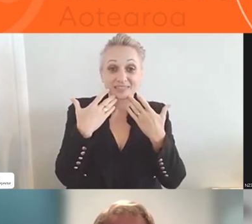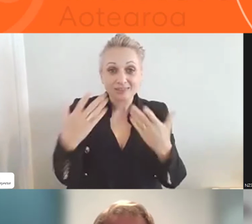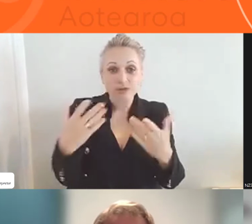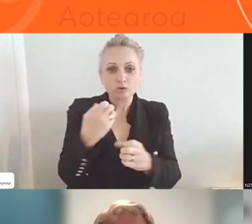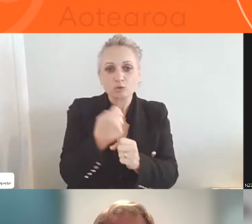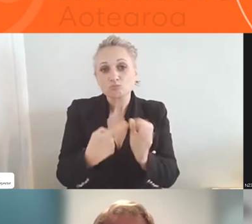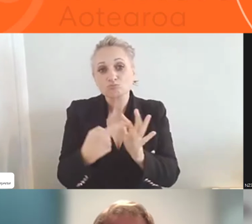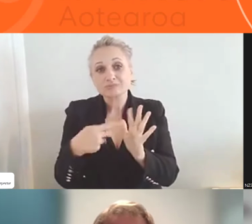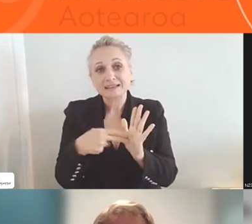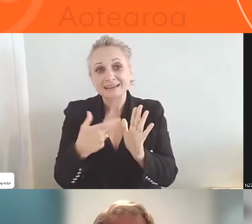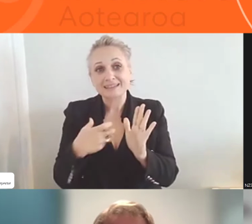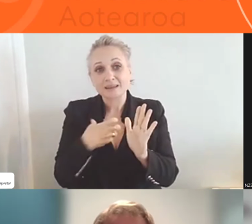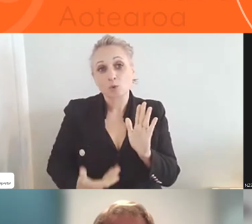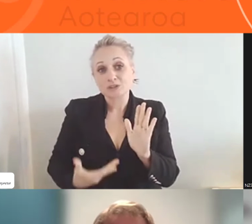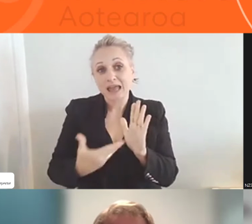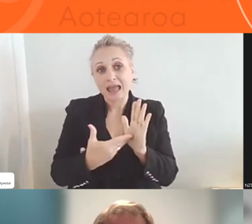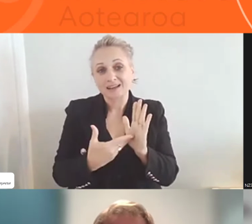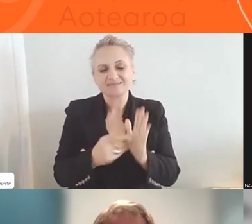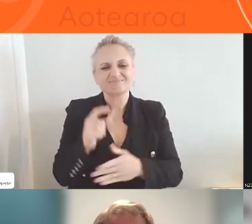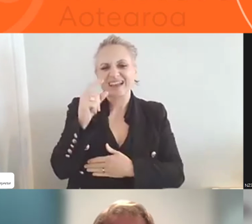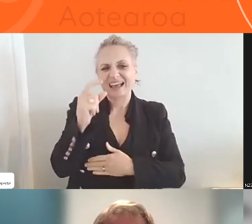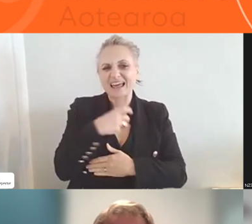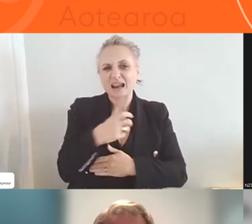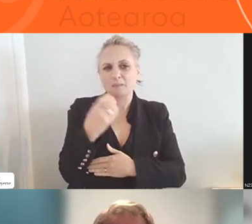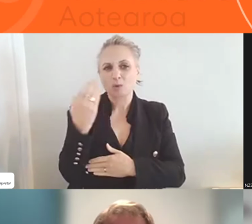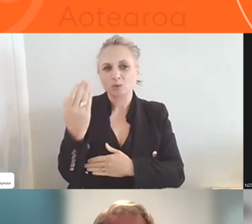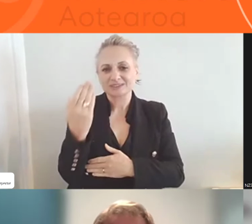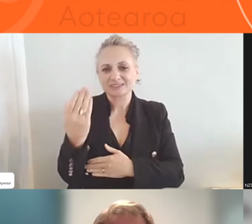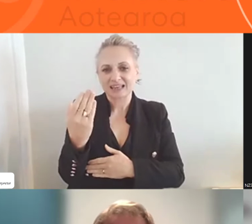Yeah, I have a little more to say. I guess before I had my little